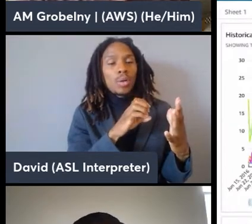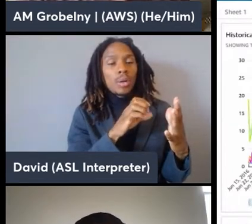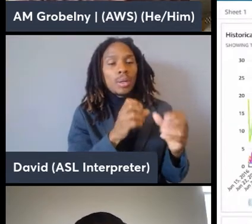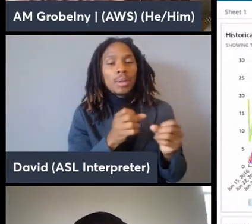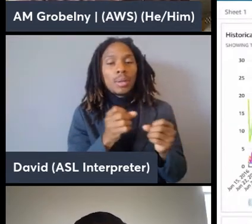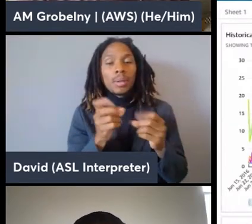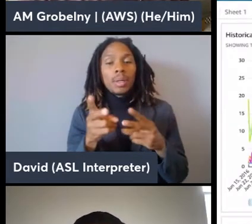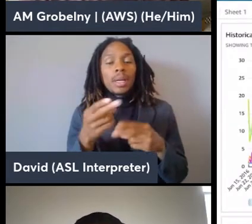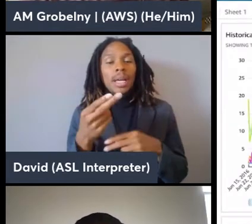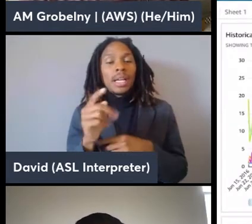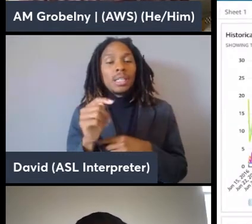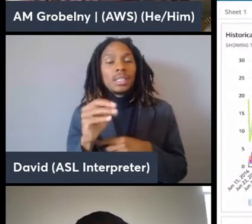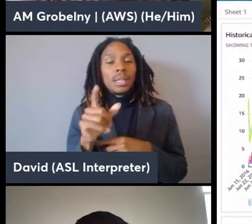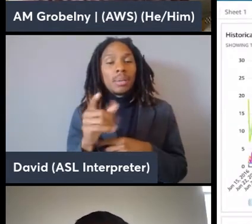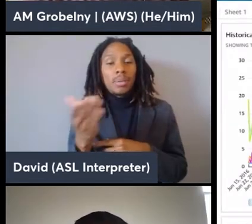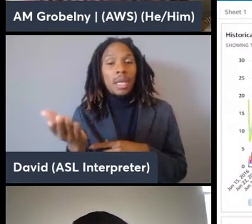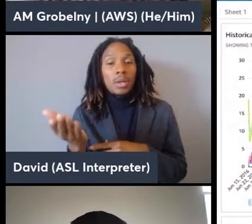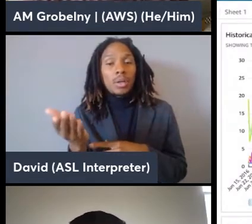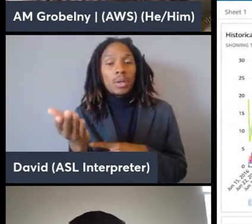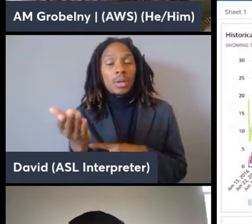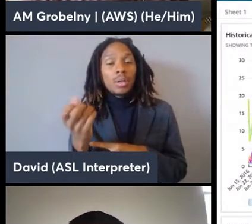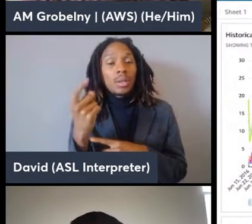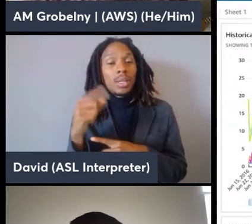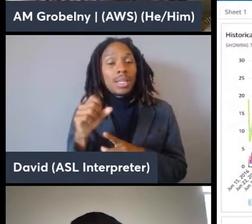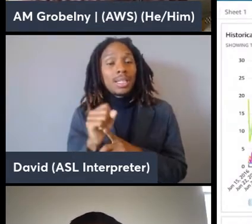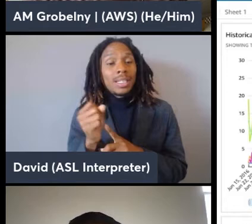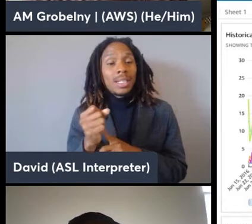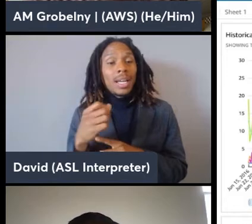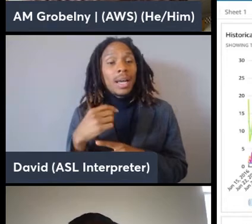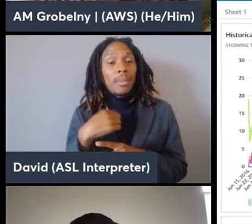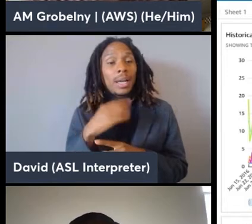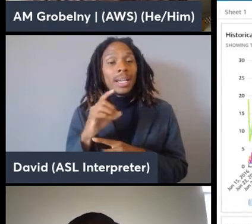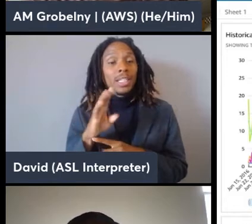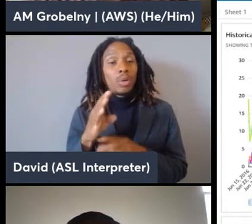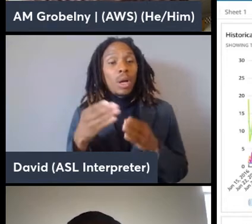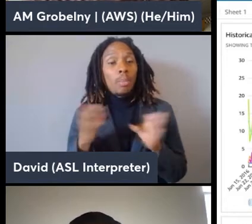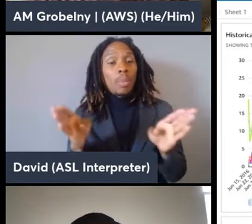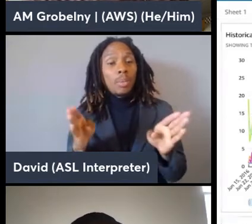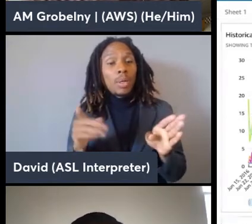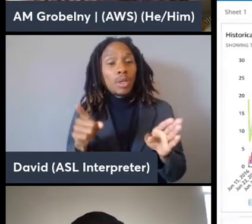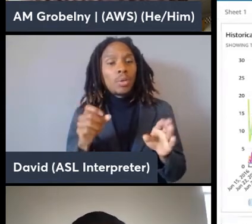and there you go. In this case, my dashboard is public, but you can have it authenticated also.